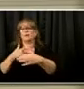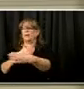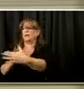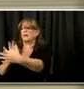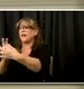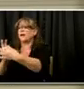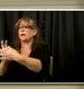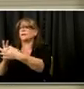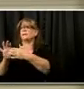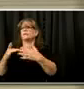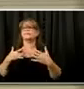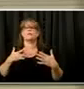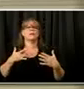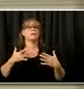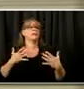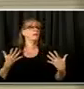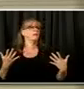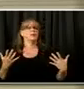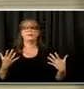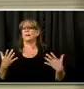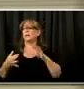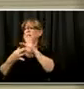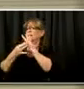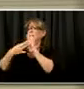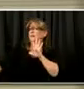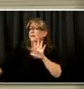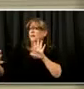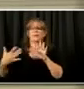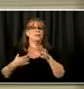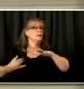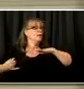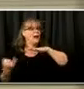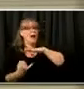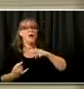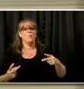school also provides vital services for our kids especially for our disadvantaged and underserved